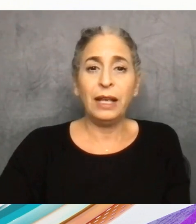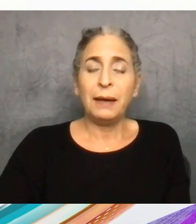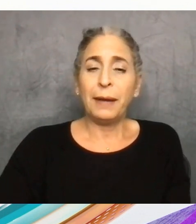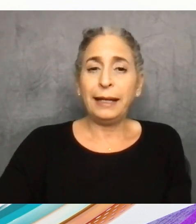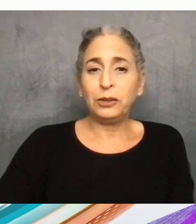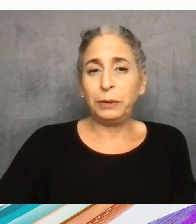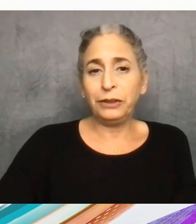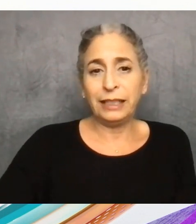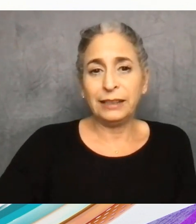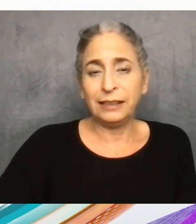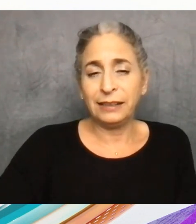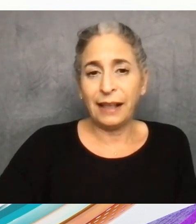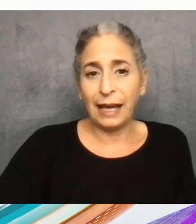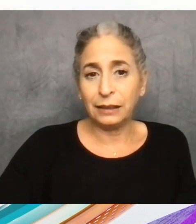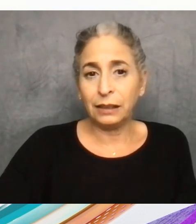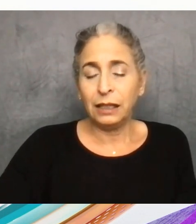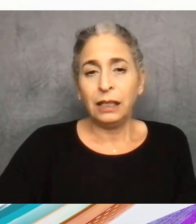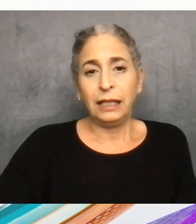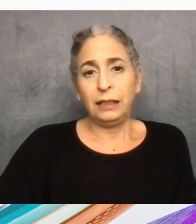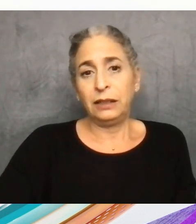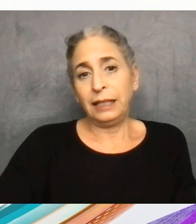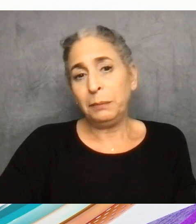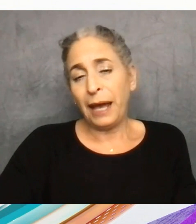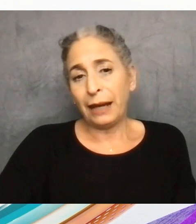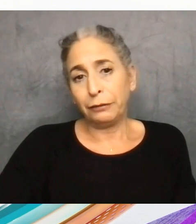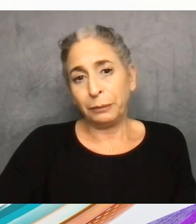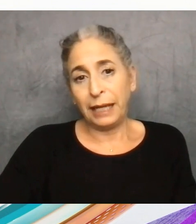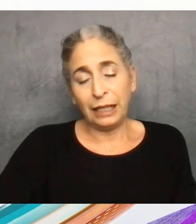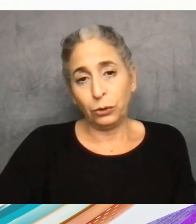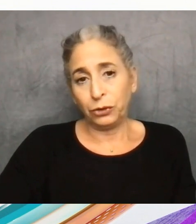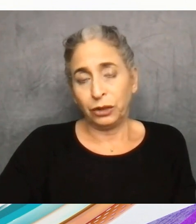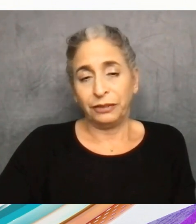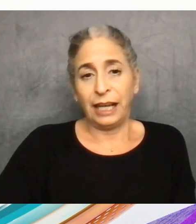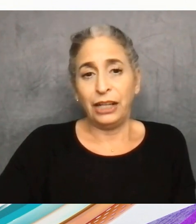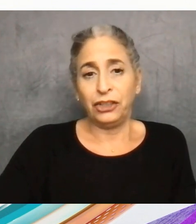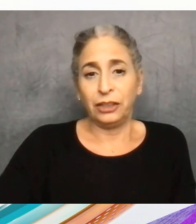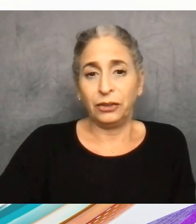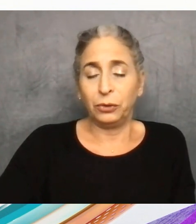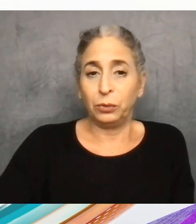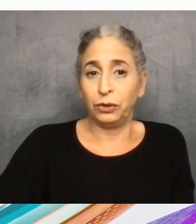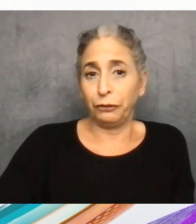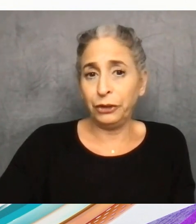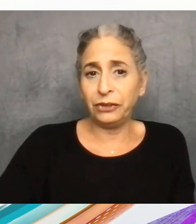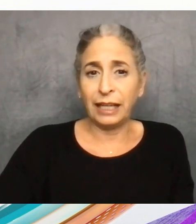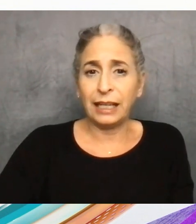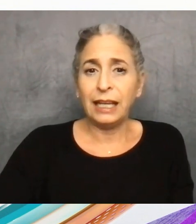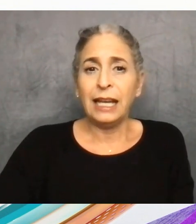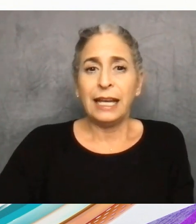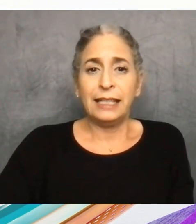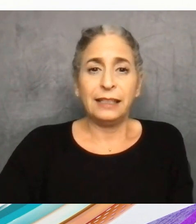My experience is that the impact from getting those certifications was: the first thing is,